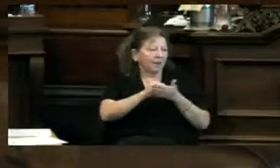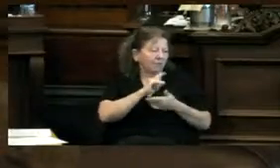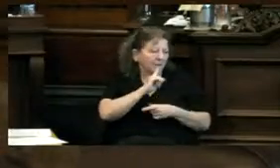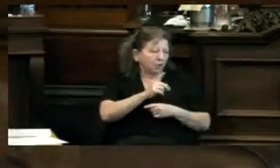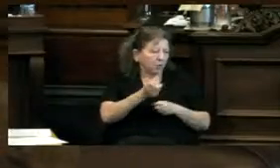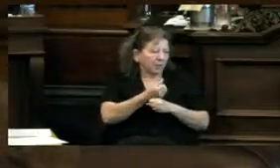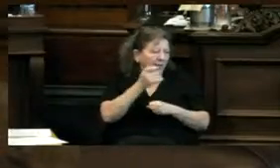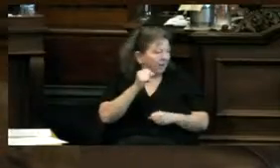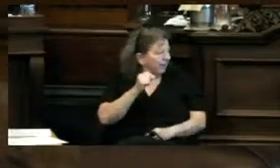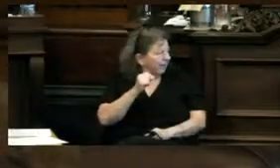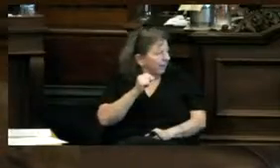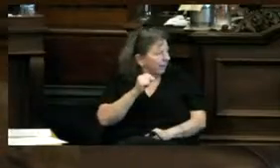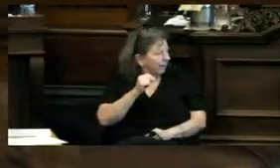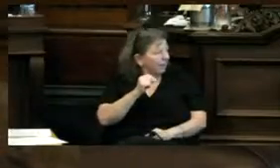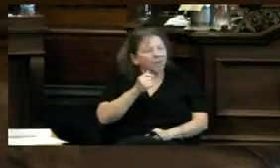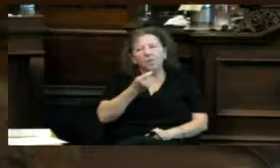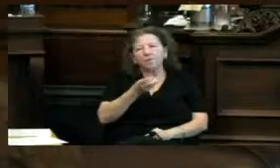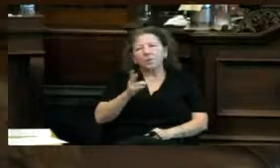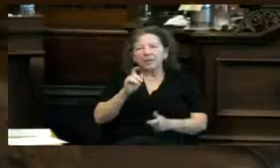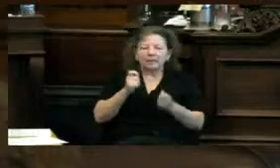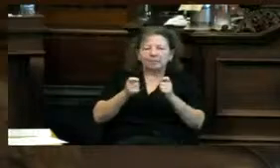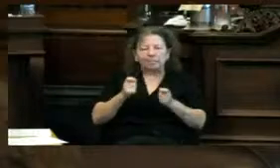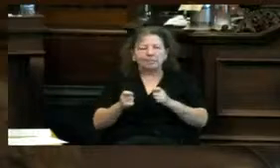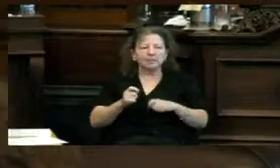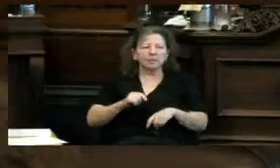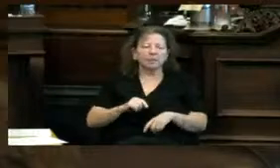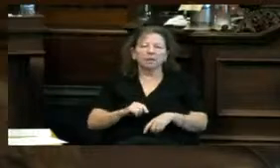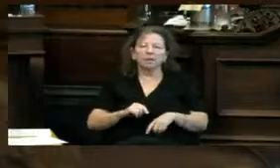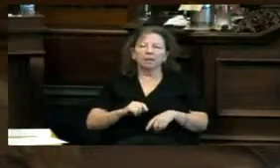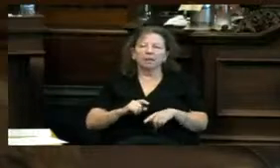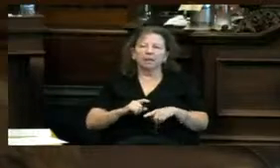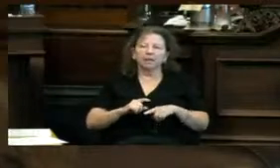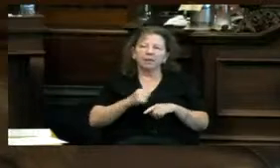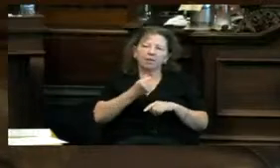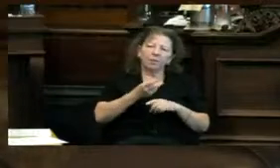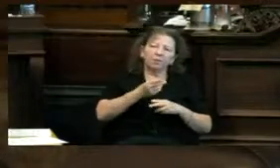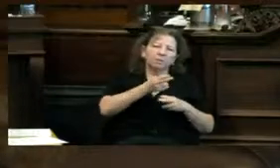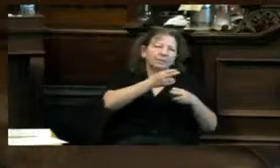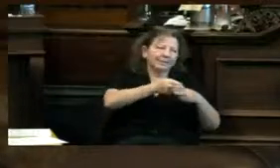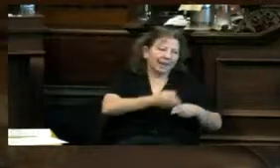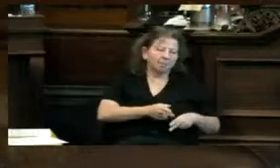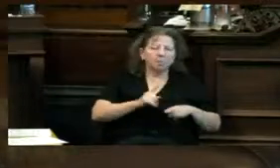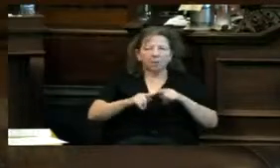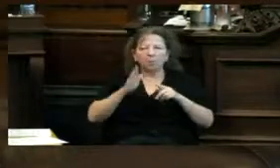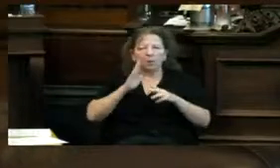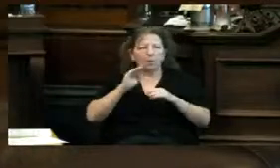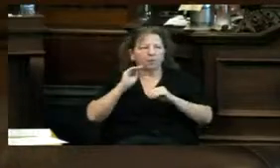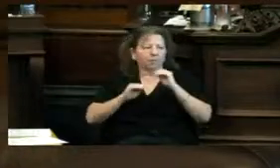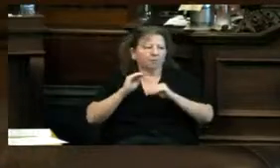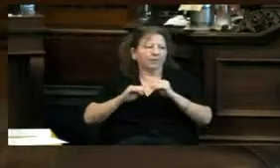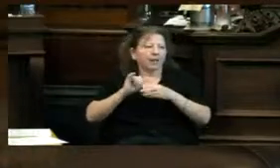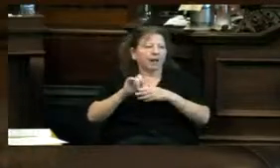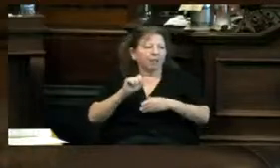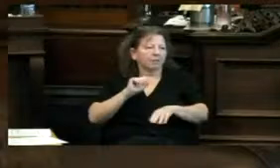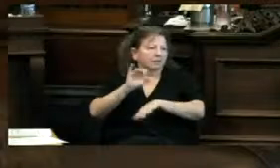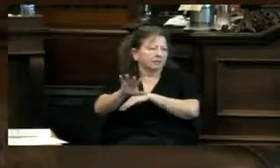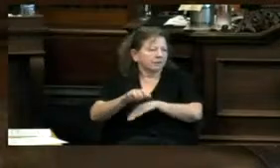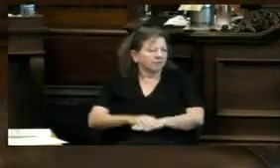you have comments at the end of that video. So I'll make sure that you get a copy of that. We are we're tweaking a few things